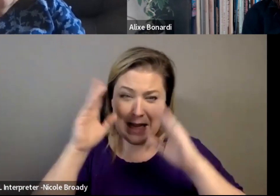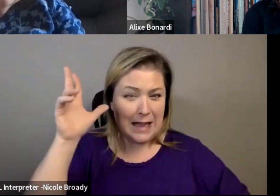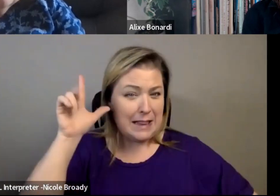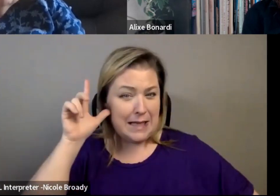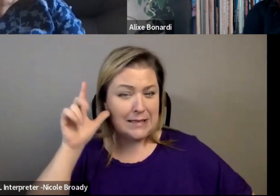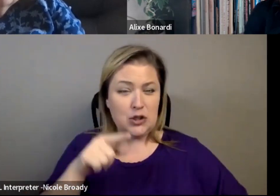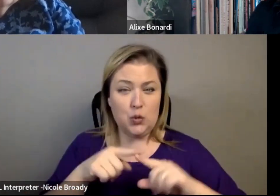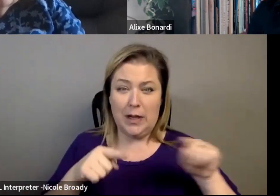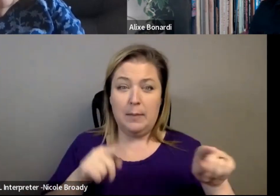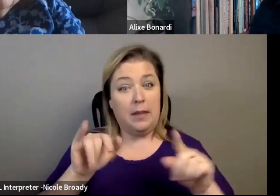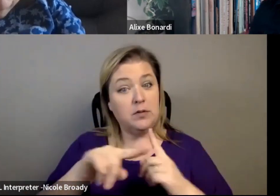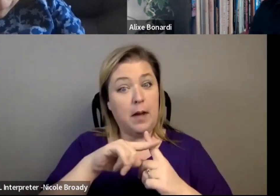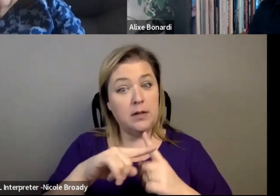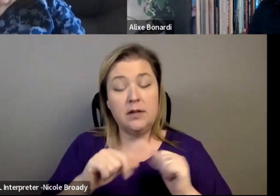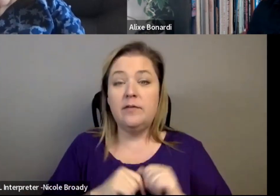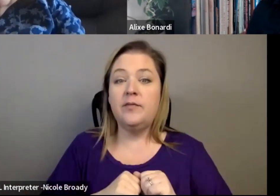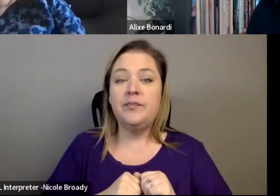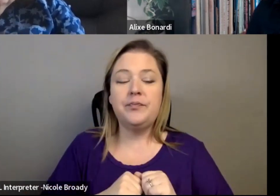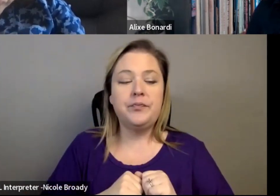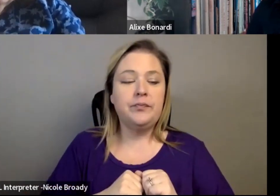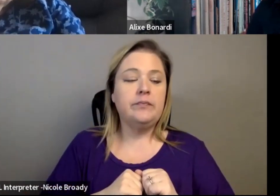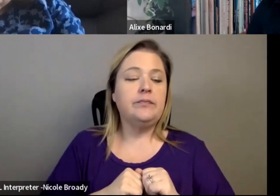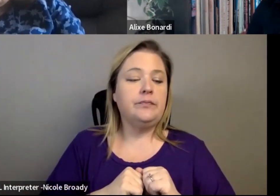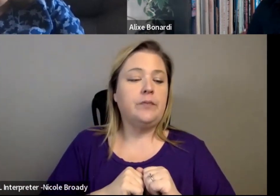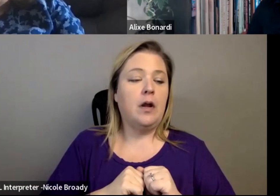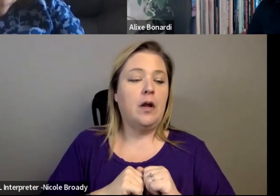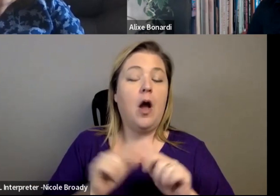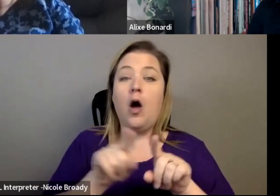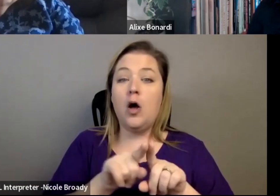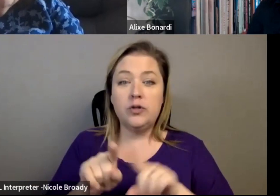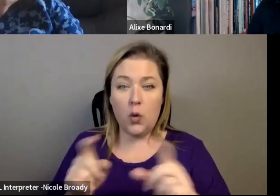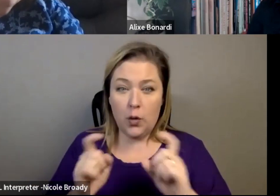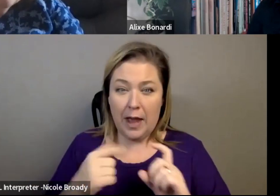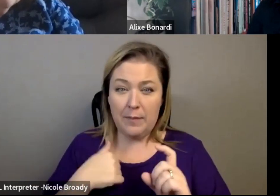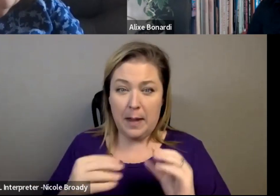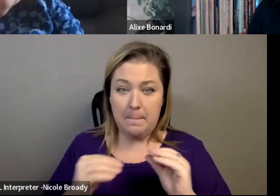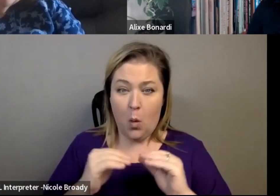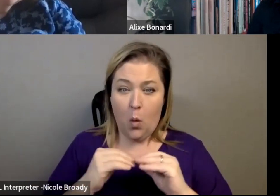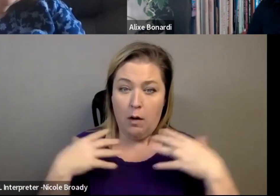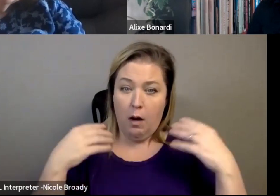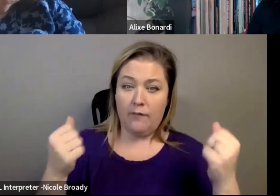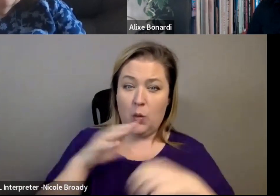positive. It also gave me more confidence in the agency serving